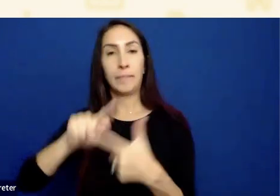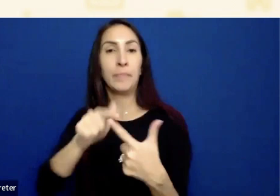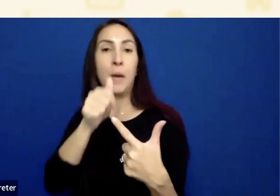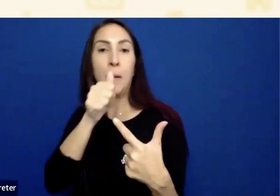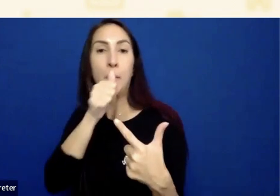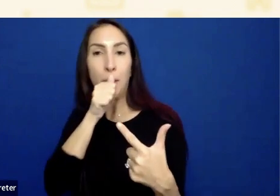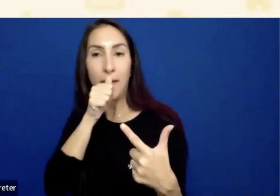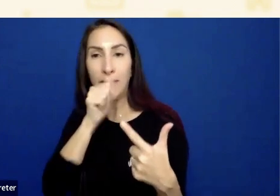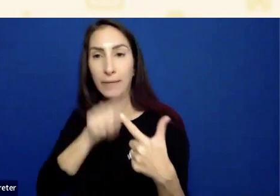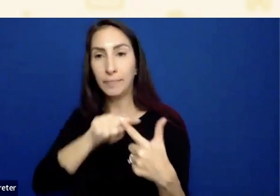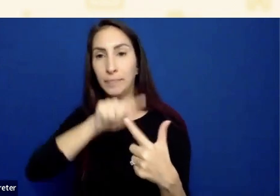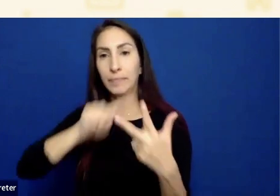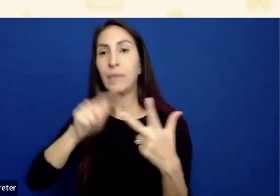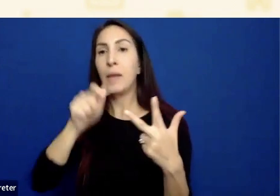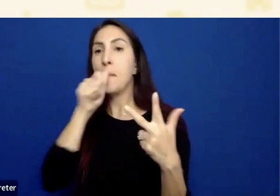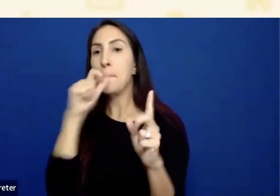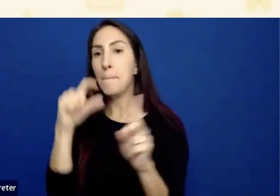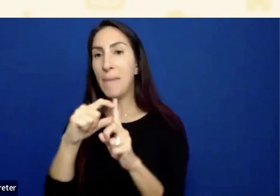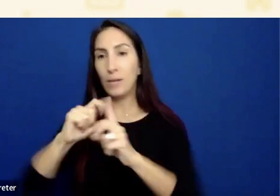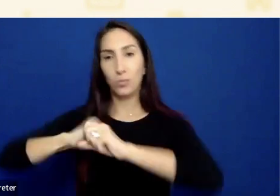Those were the three options, and they were radio buttons.